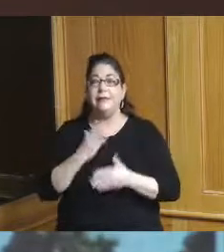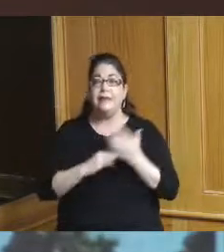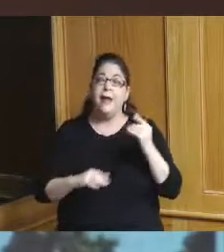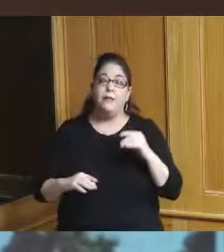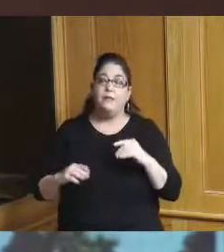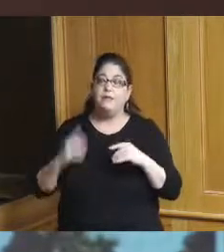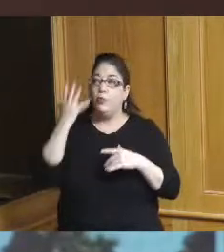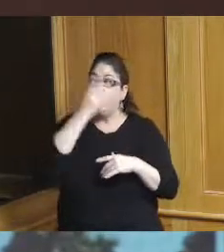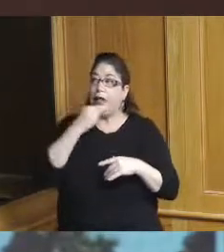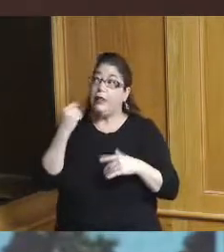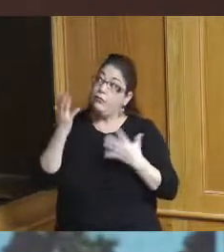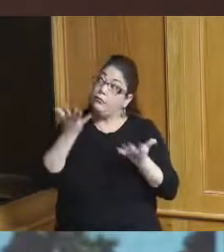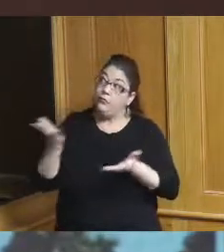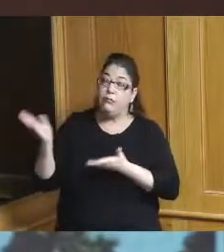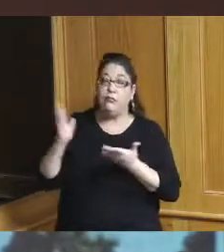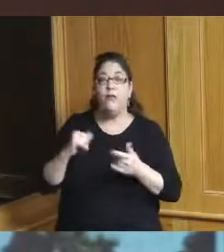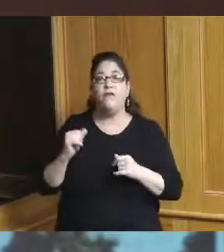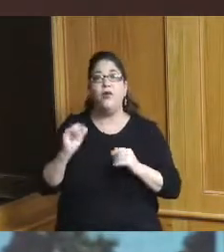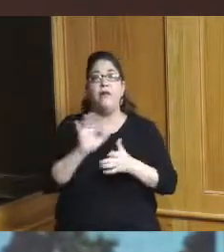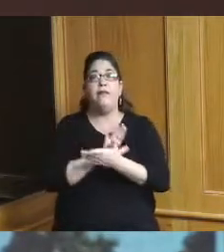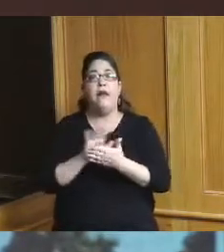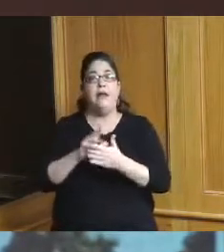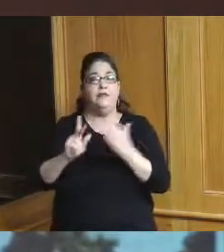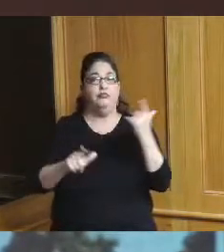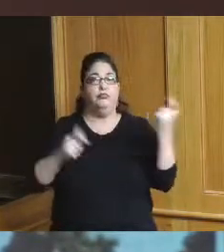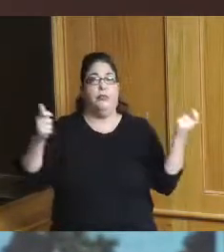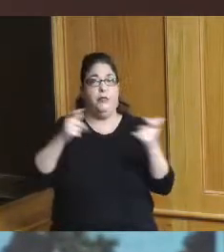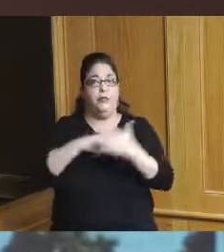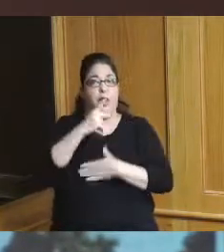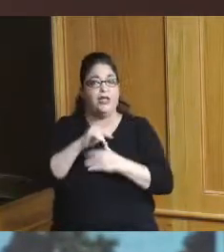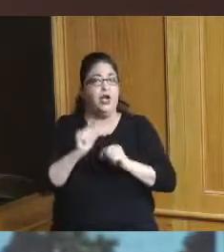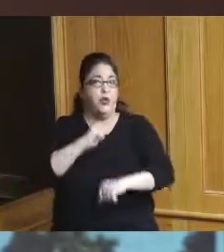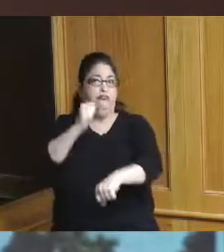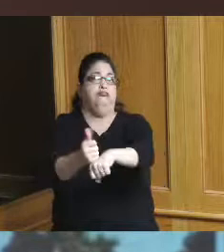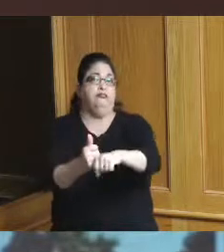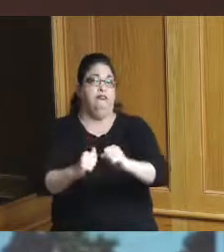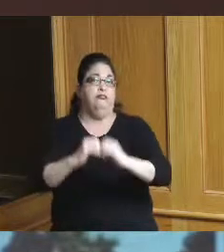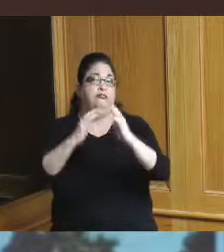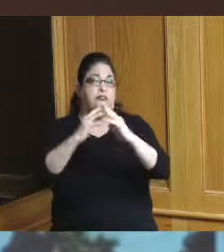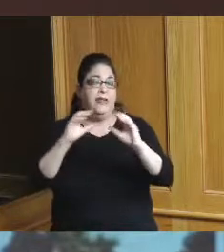is again setting the stage for a bigger project an implementation project that might help the village